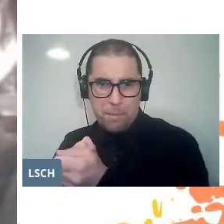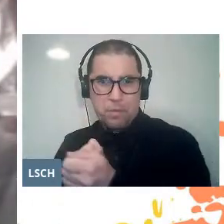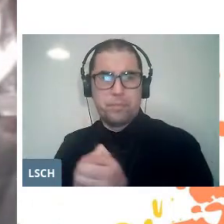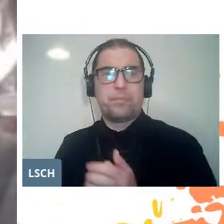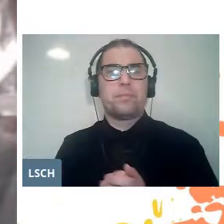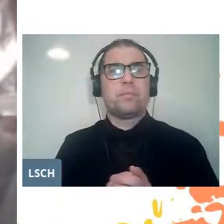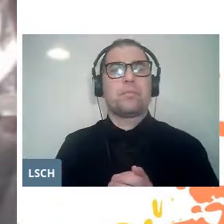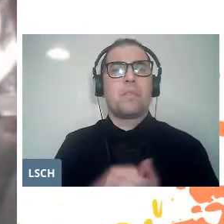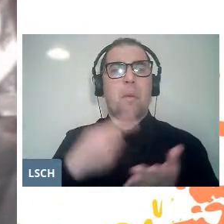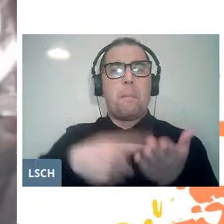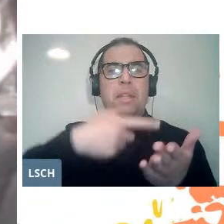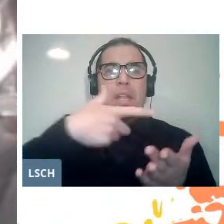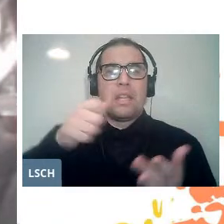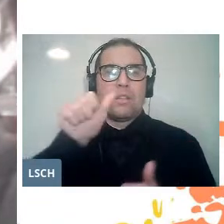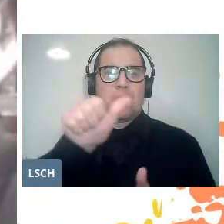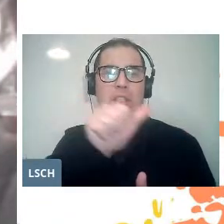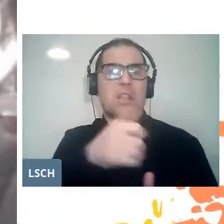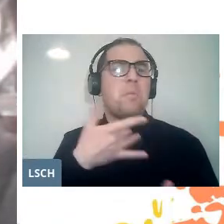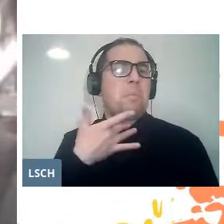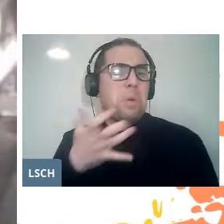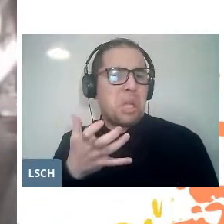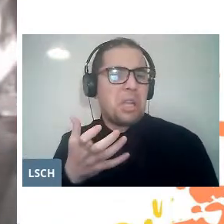The reasons can be debatable.